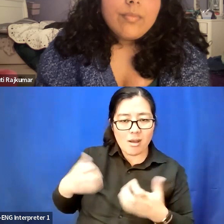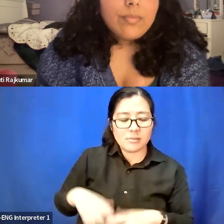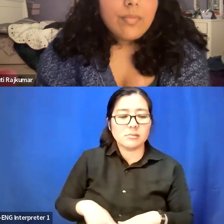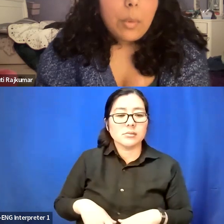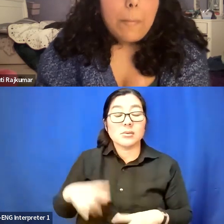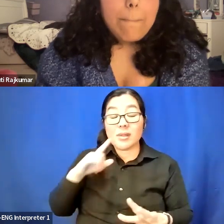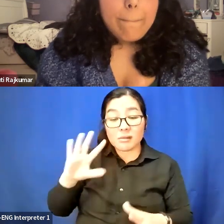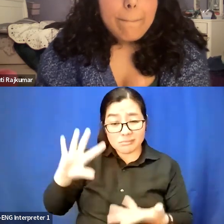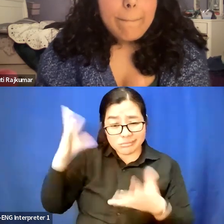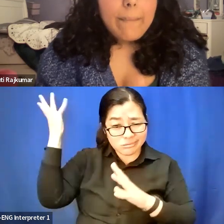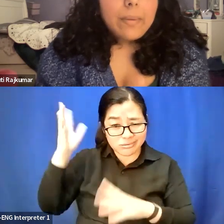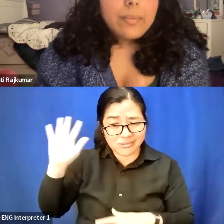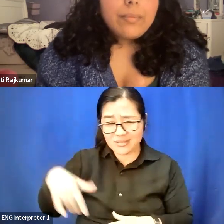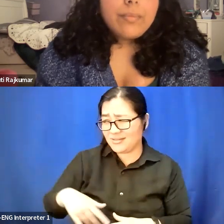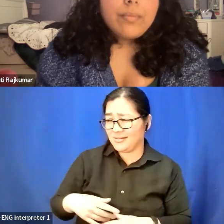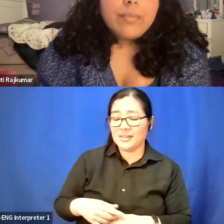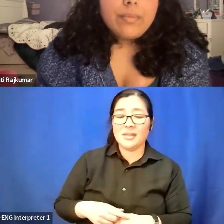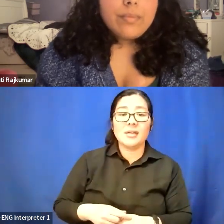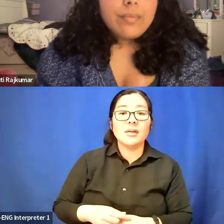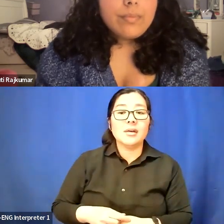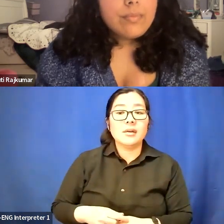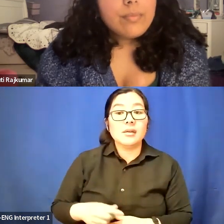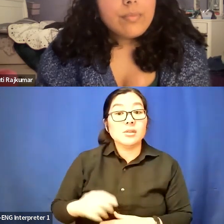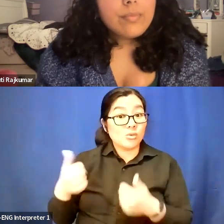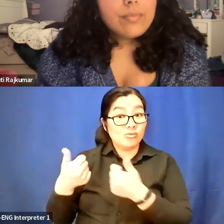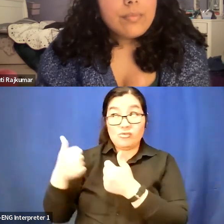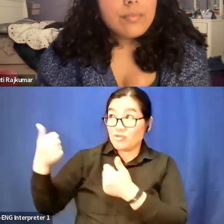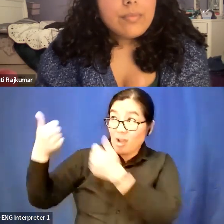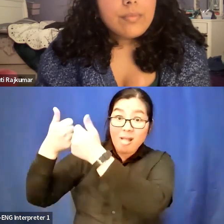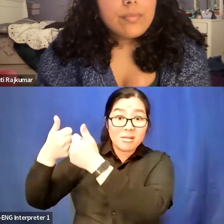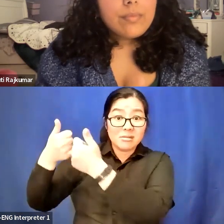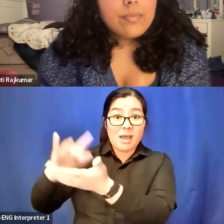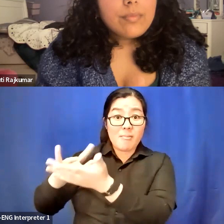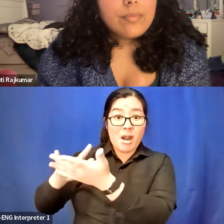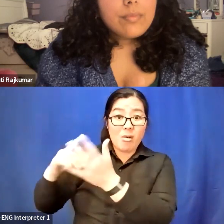And so, I think that to challenge the medical model, one of like the biggest things